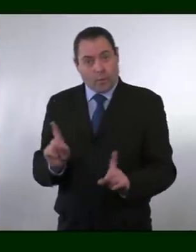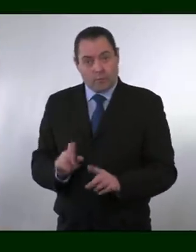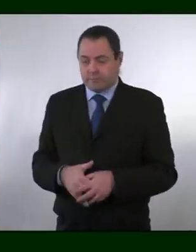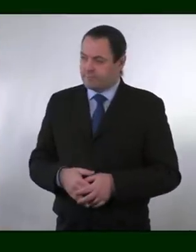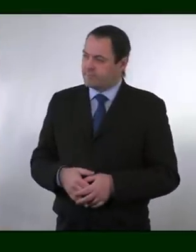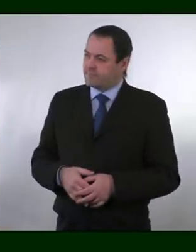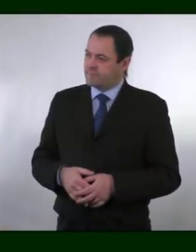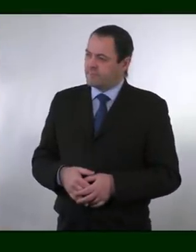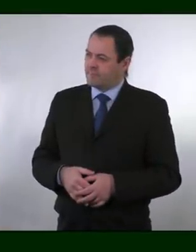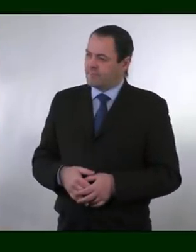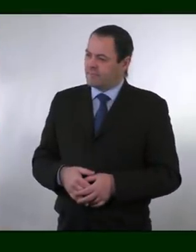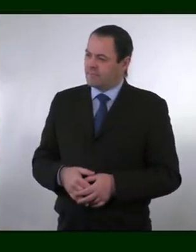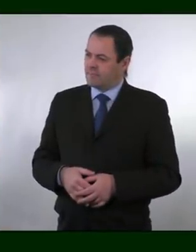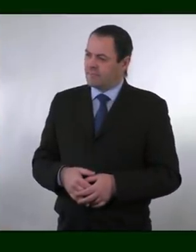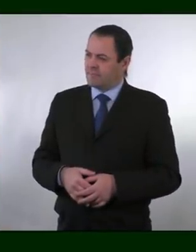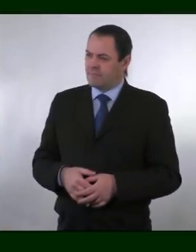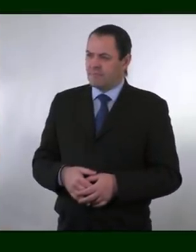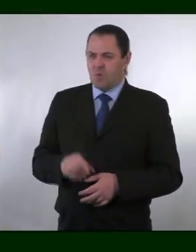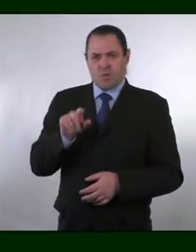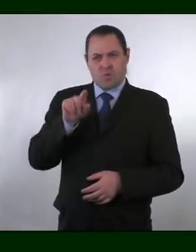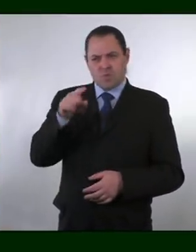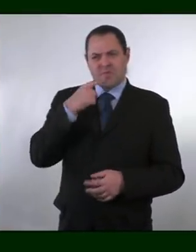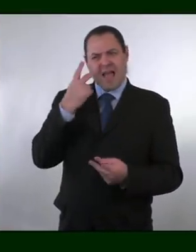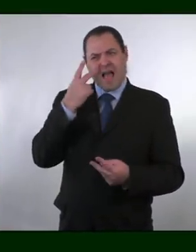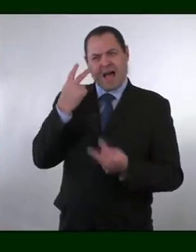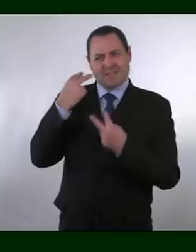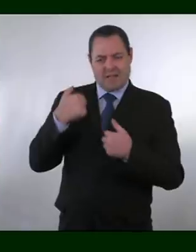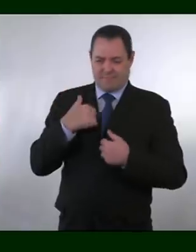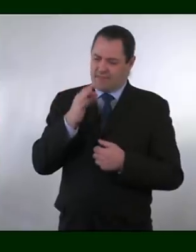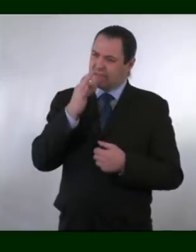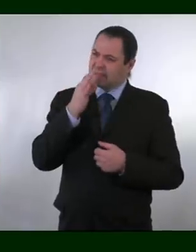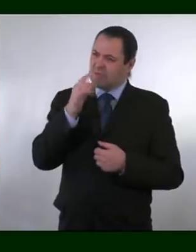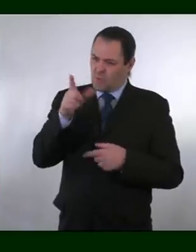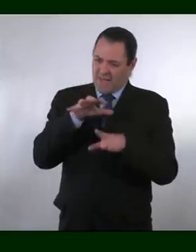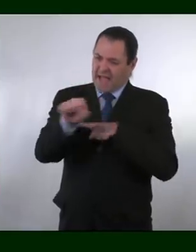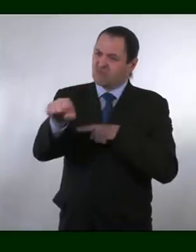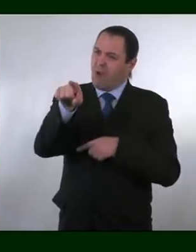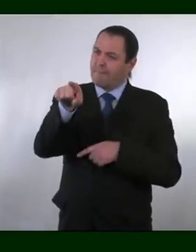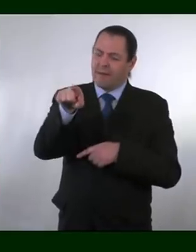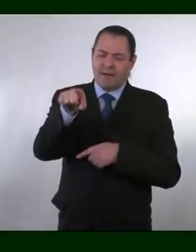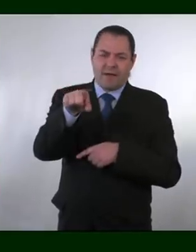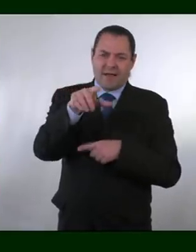The Prime Minister talks about hindsight; I say catch up. I called for a circuit breaker; the Prime Minister stood there at the Dispatch Box and said it would be a disaster and he was